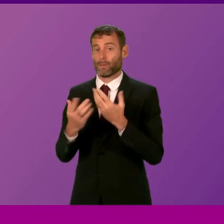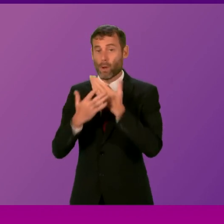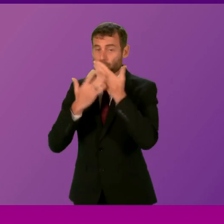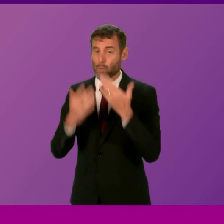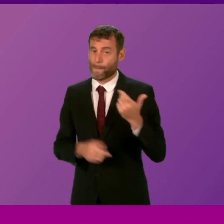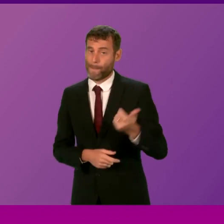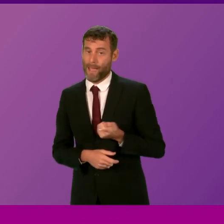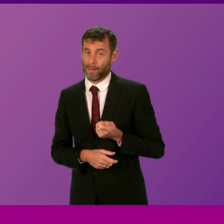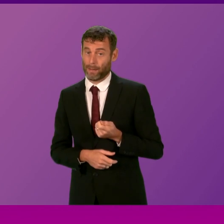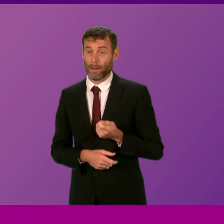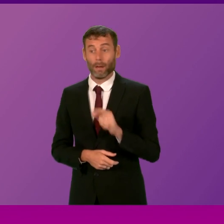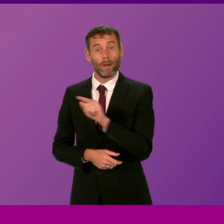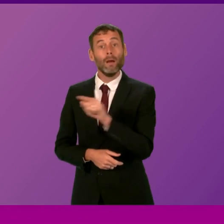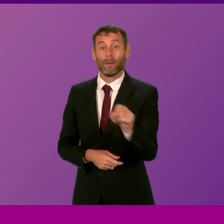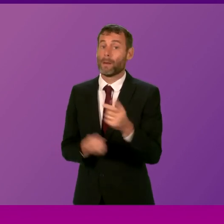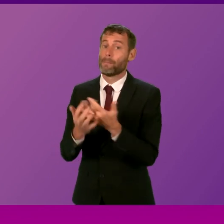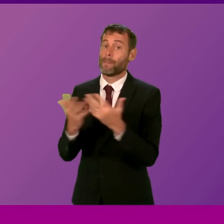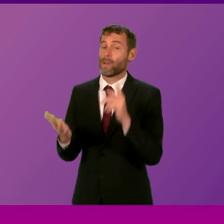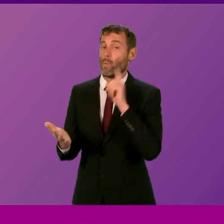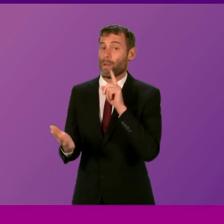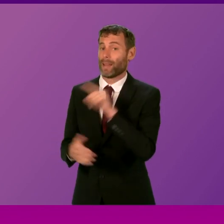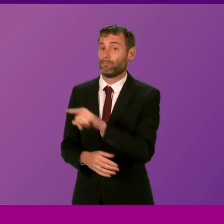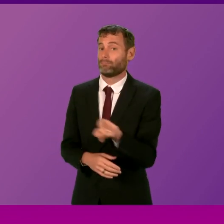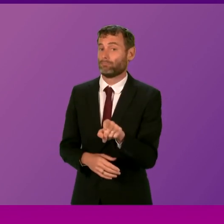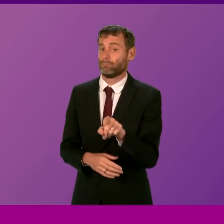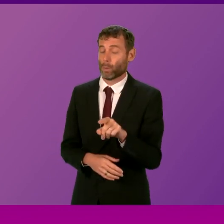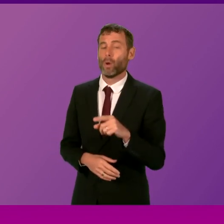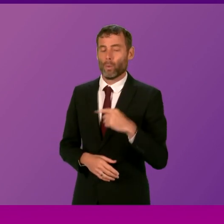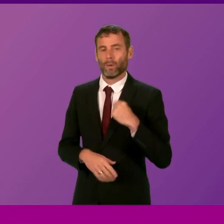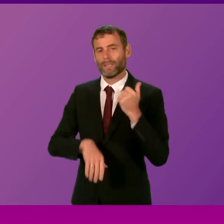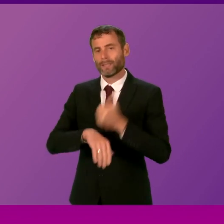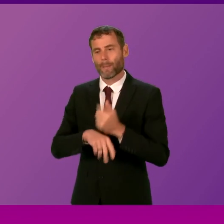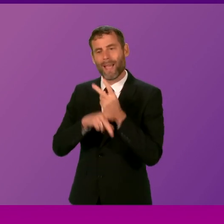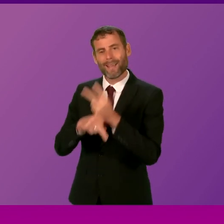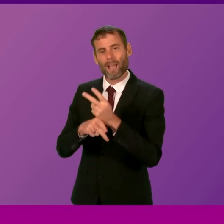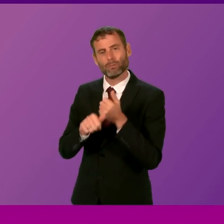are women. The carer support payment will be available in the local authority areas of Dundee,